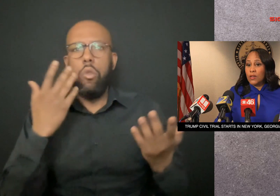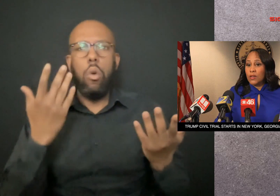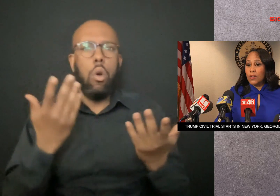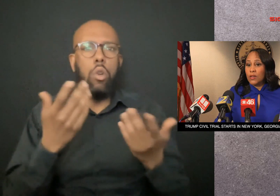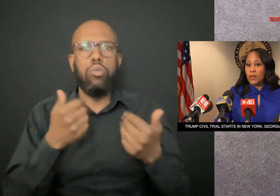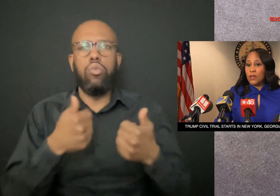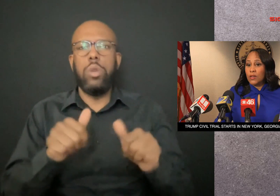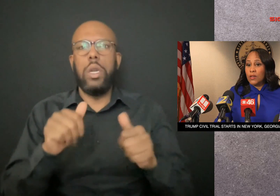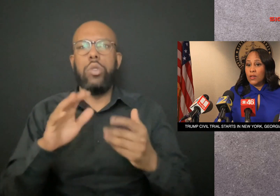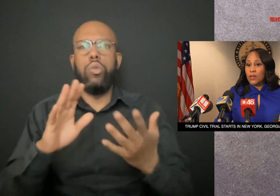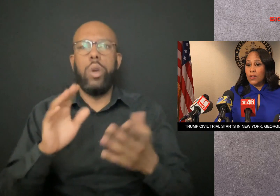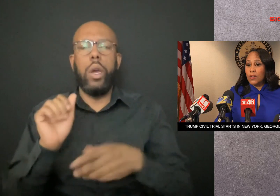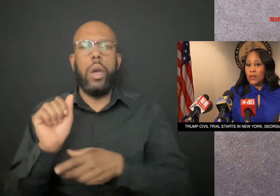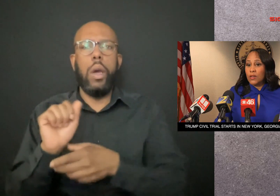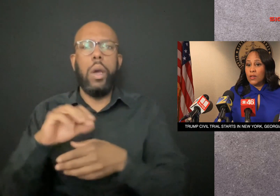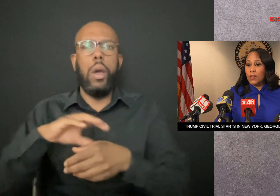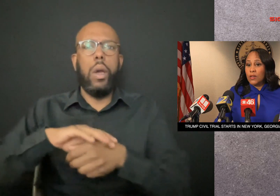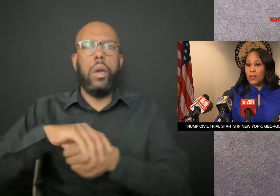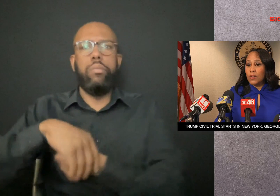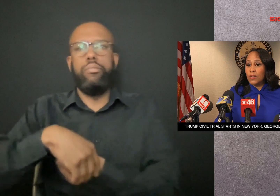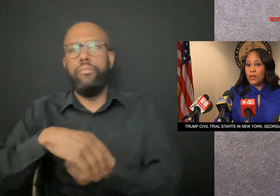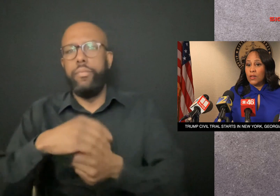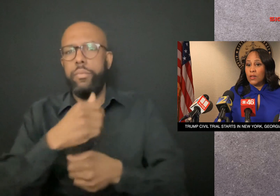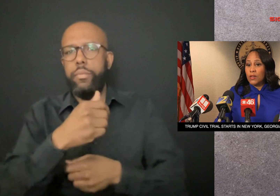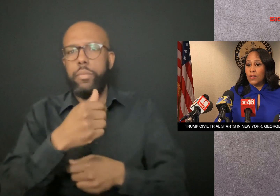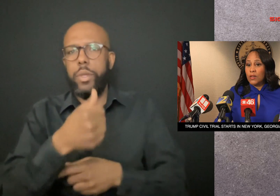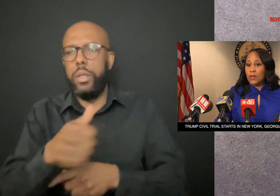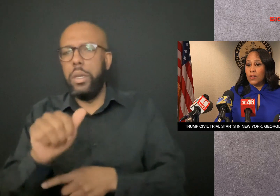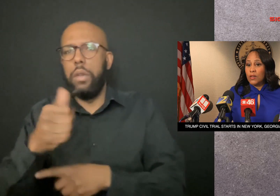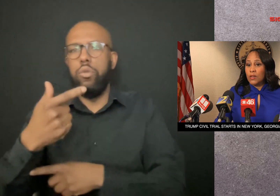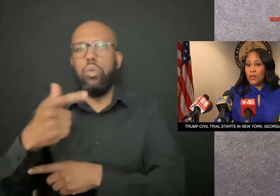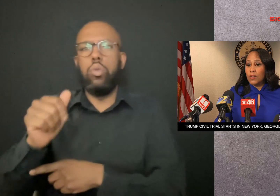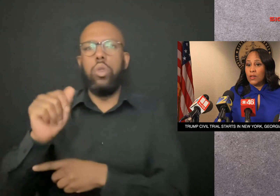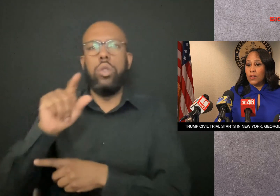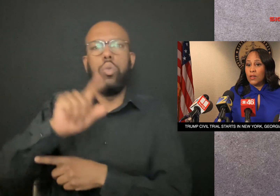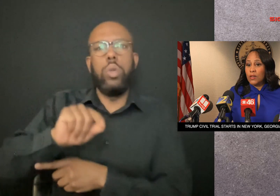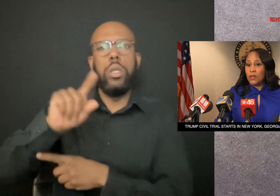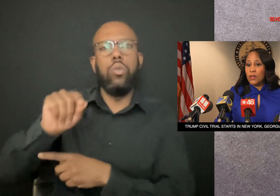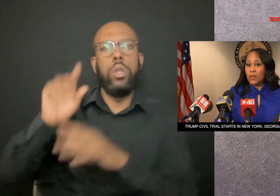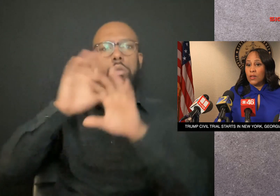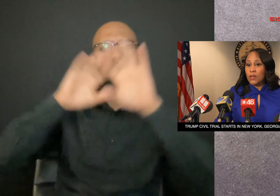allegedly trying to overturn George's 2020 presidential election results